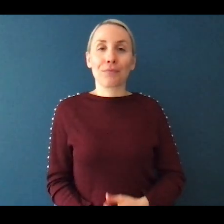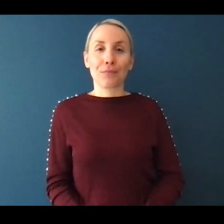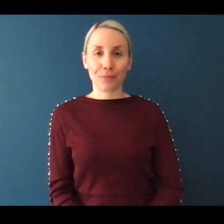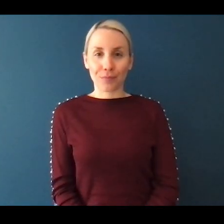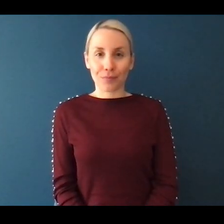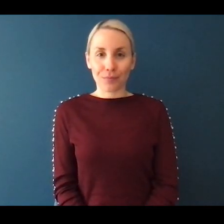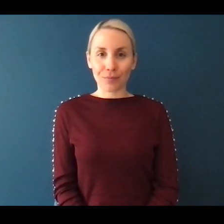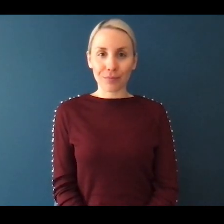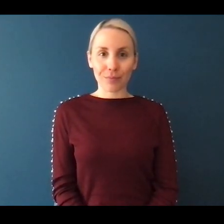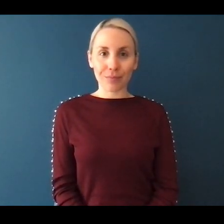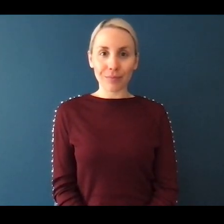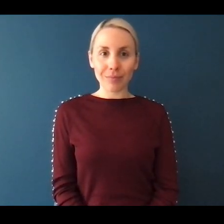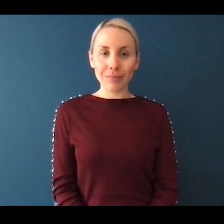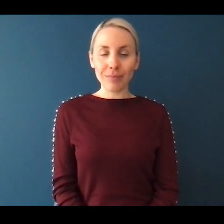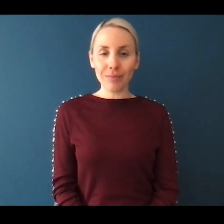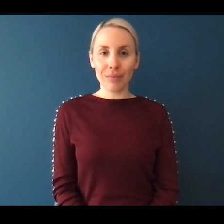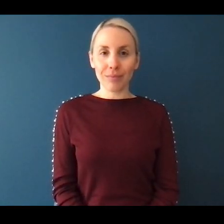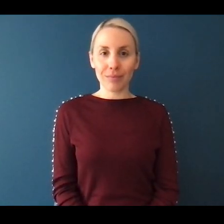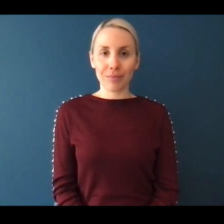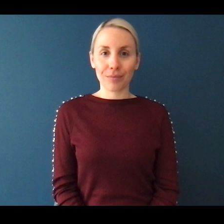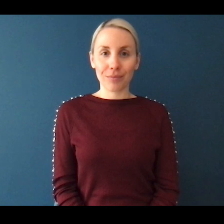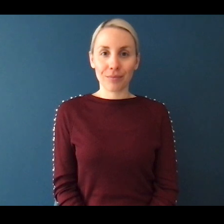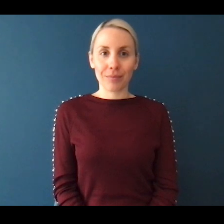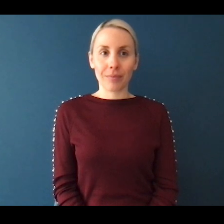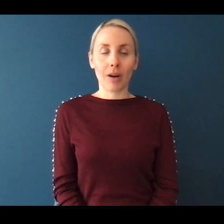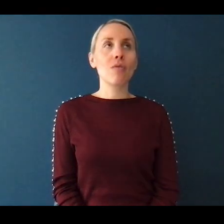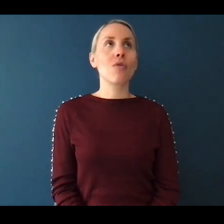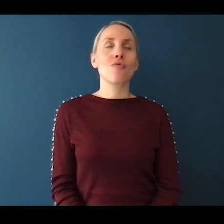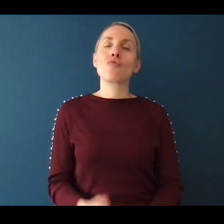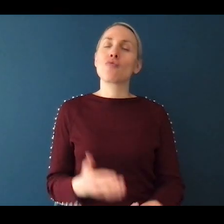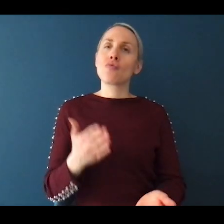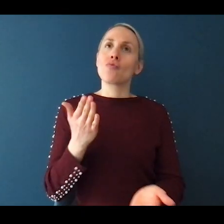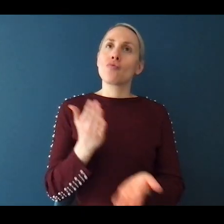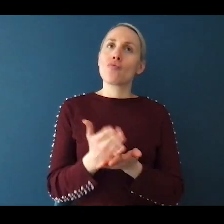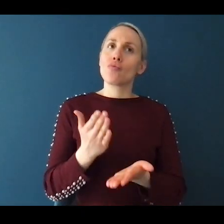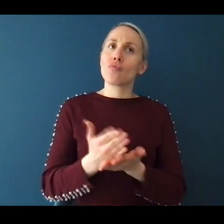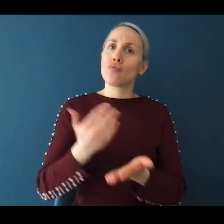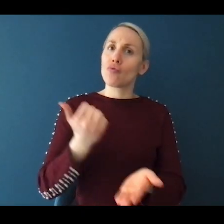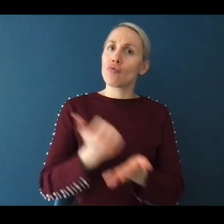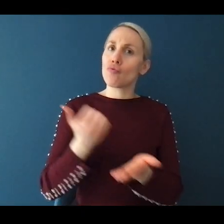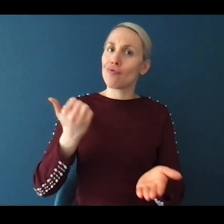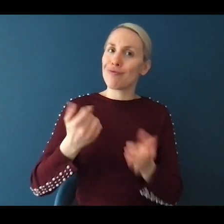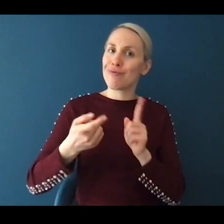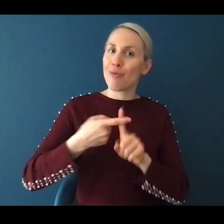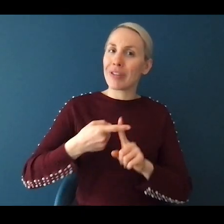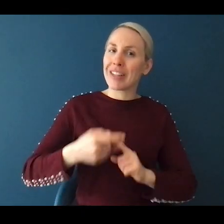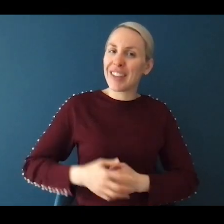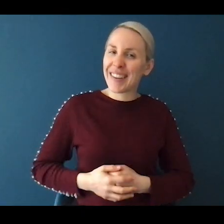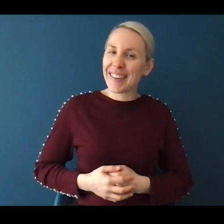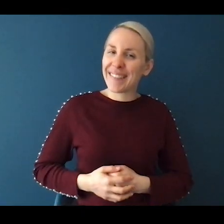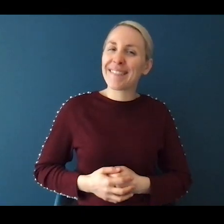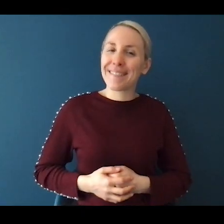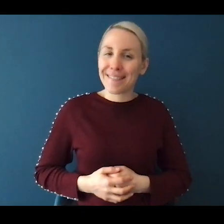maybe we continue with Alejandra. So yeah no it's been really positive I think